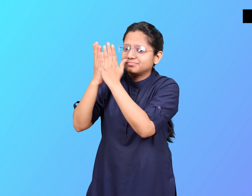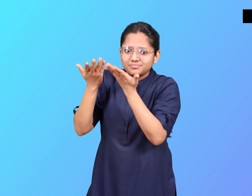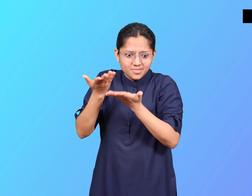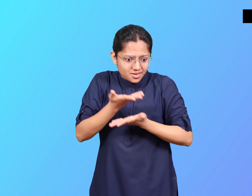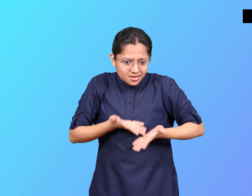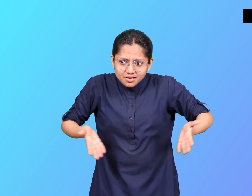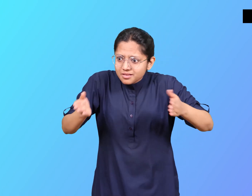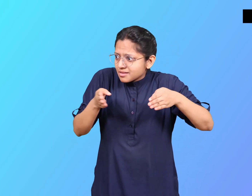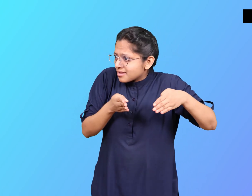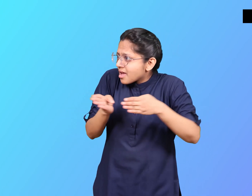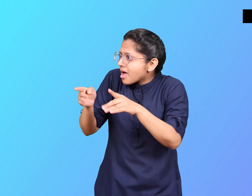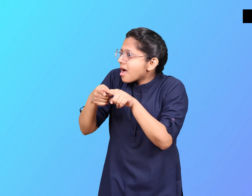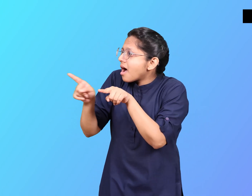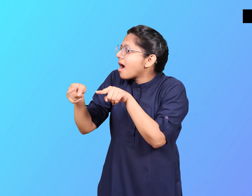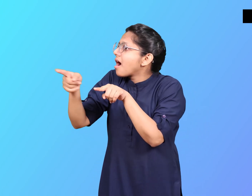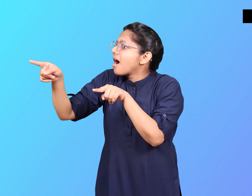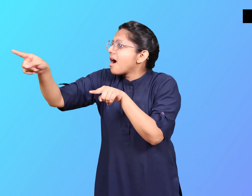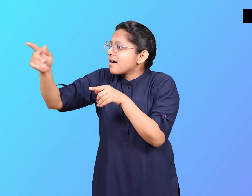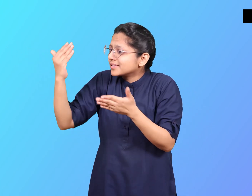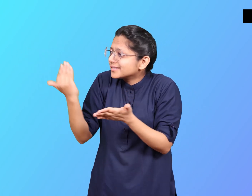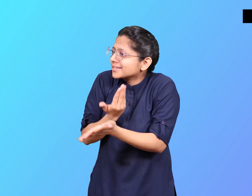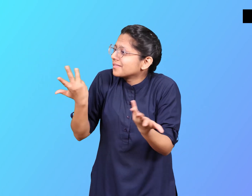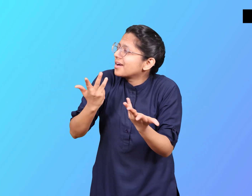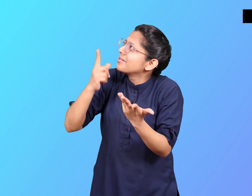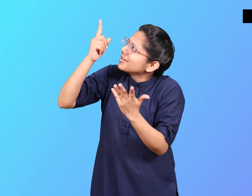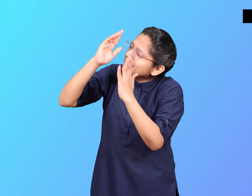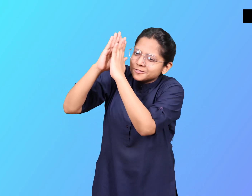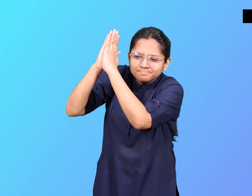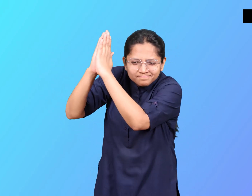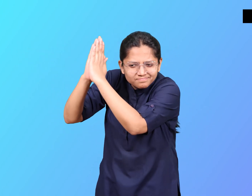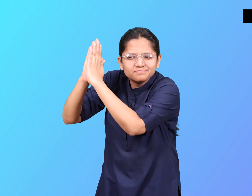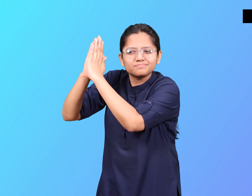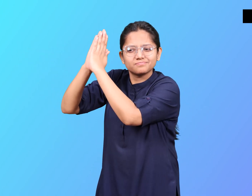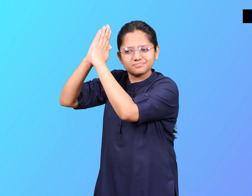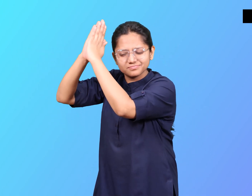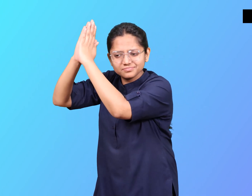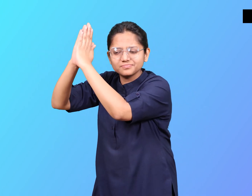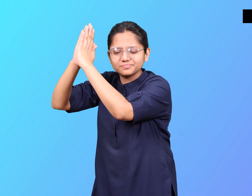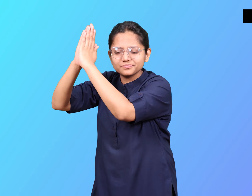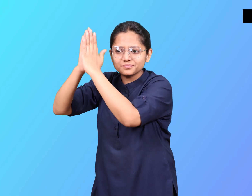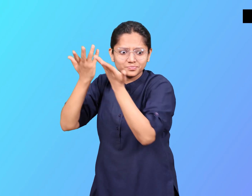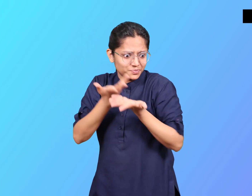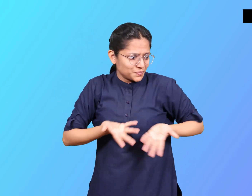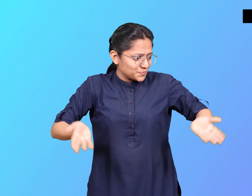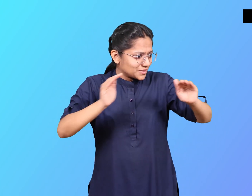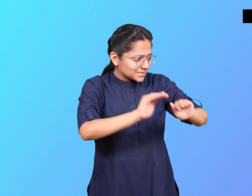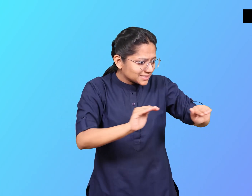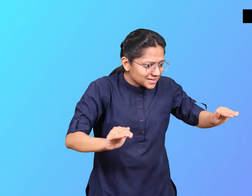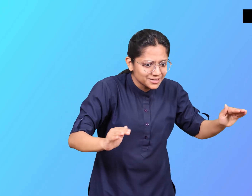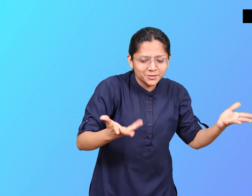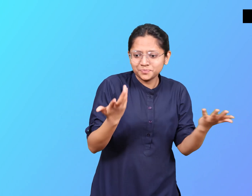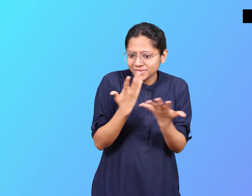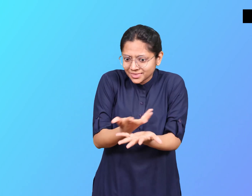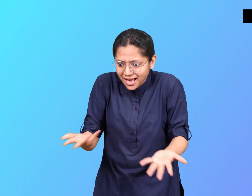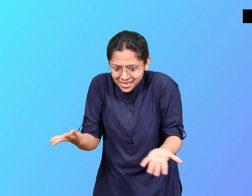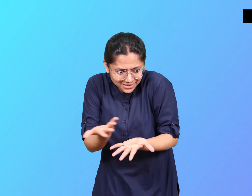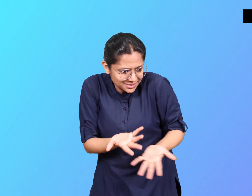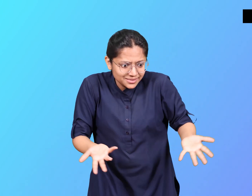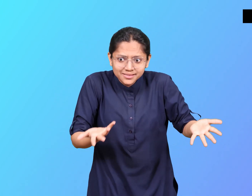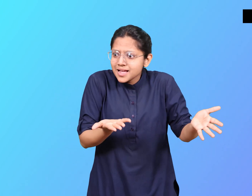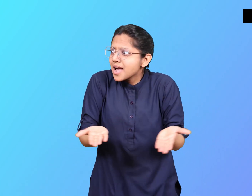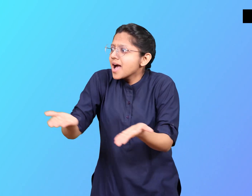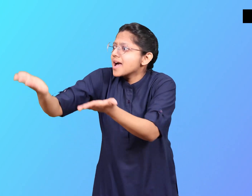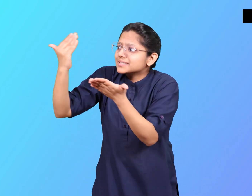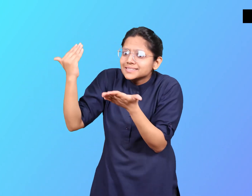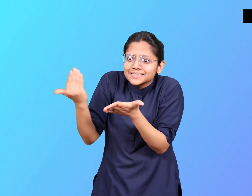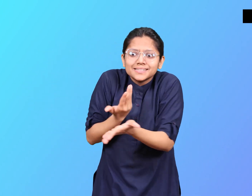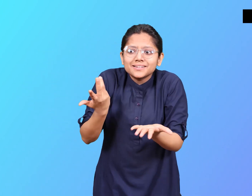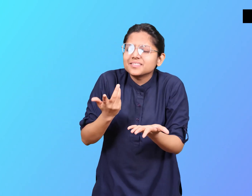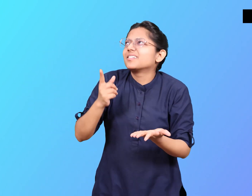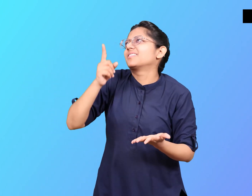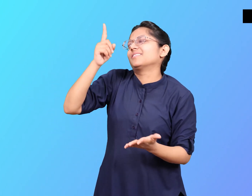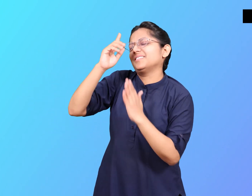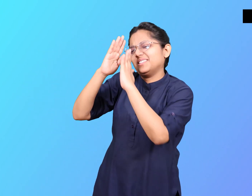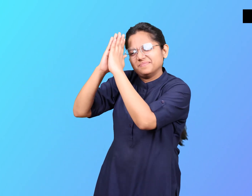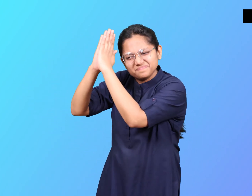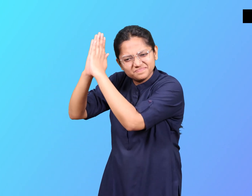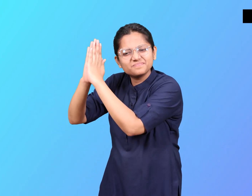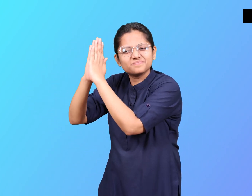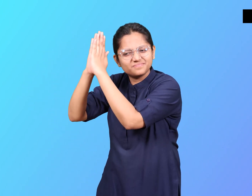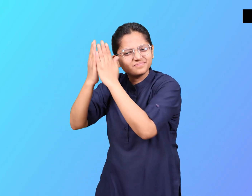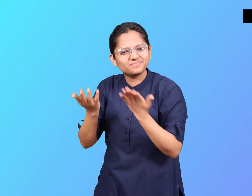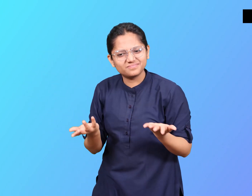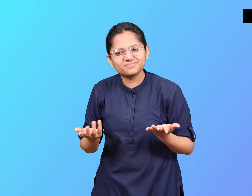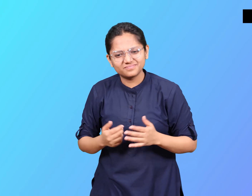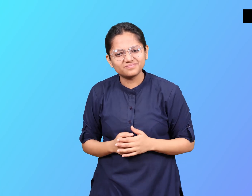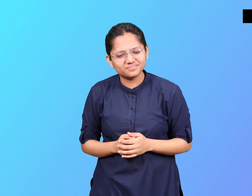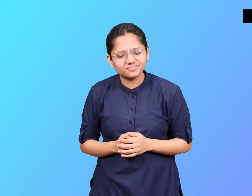We wanted to ask God to give us a safe journey and to protect us, our children and everything we owned.